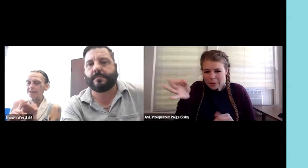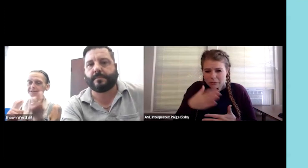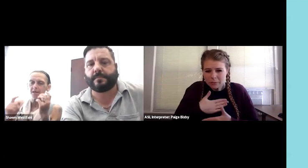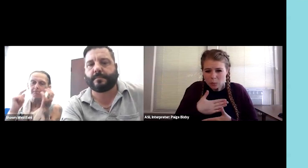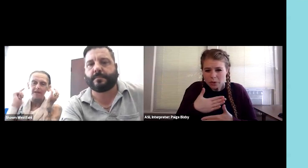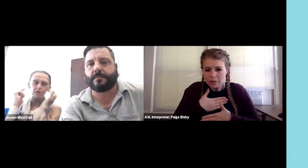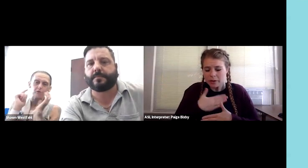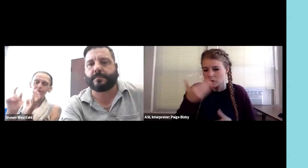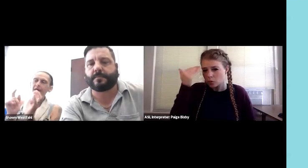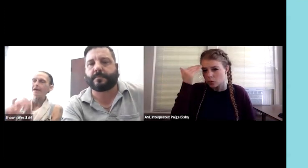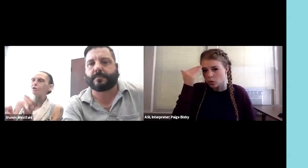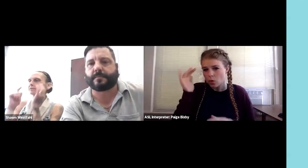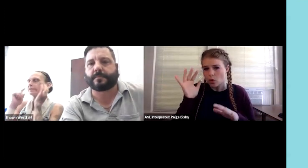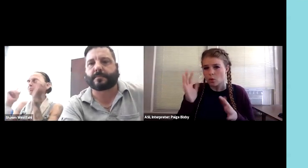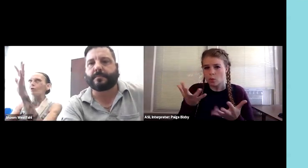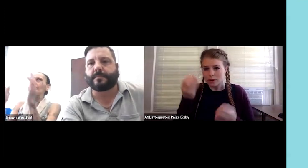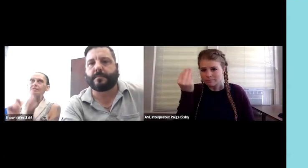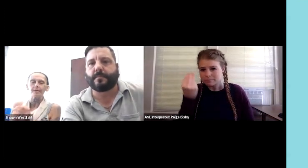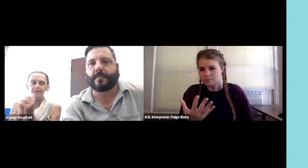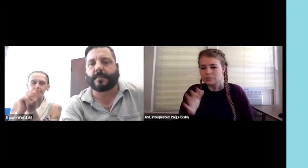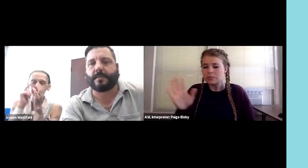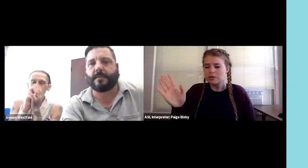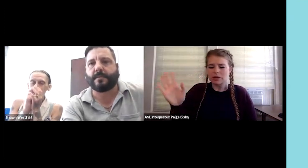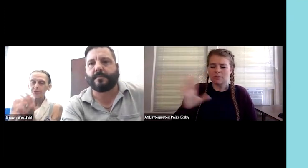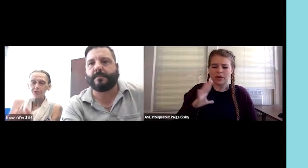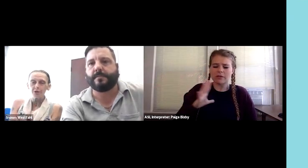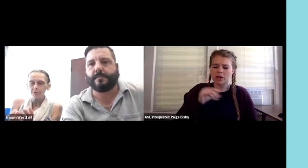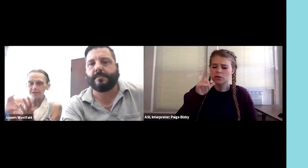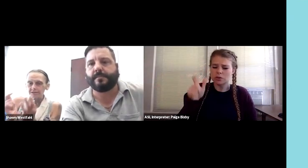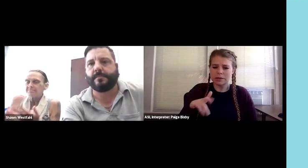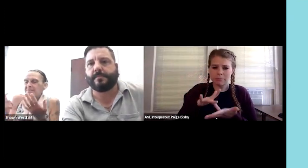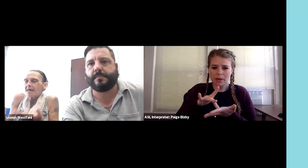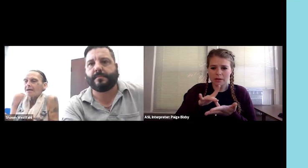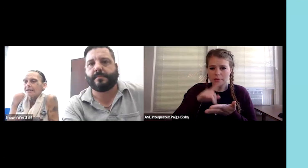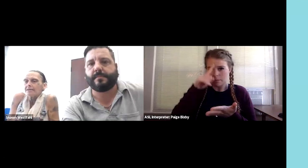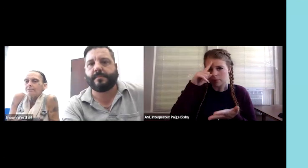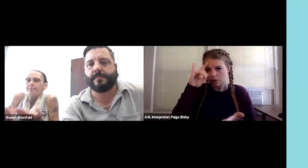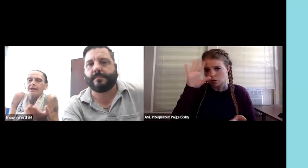you wanna tell them like, you're okay, you don't need more of this medicine. But 'cause you know it's not gonna get them up.